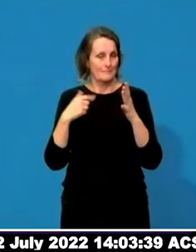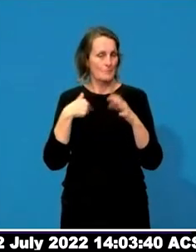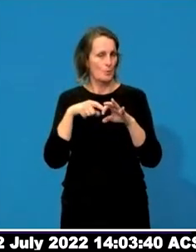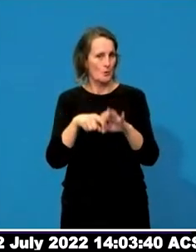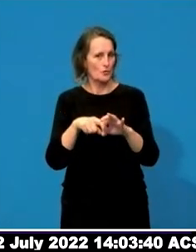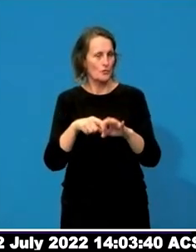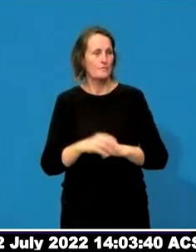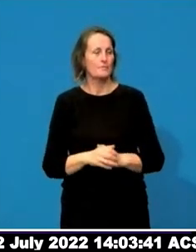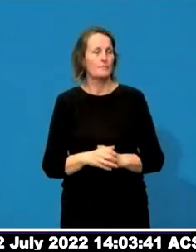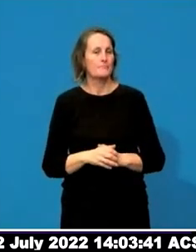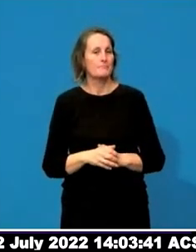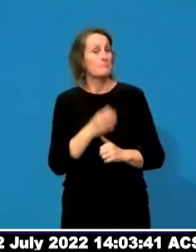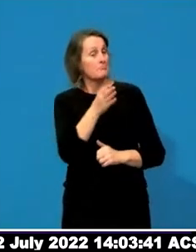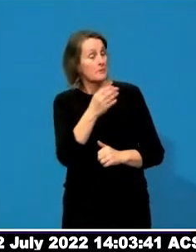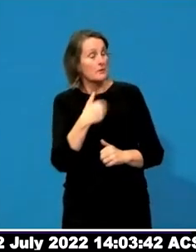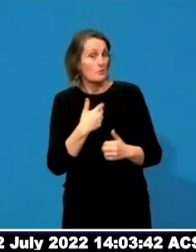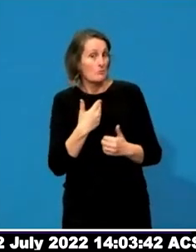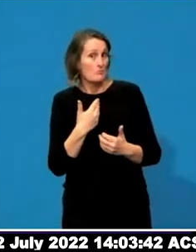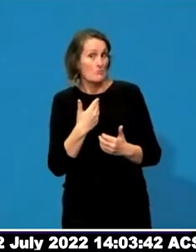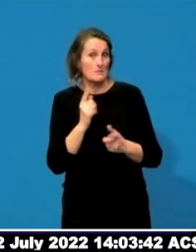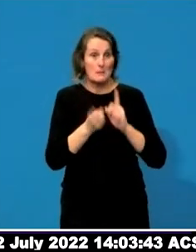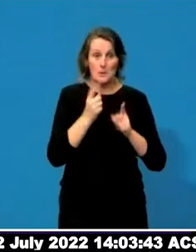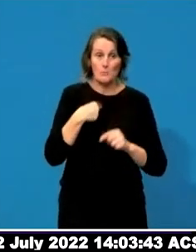We often hear about, within the Royal Commission,